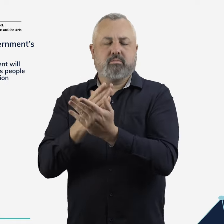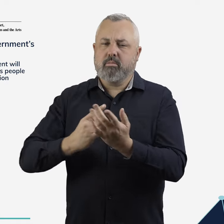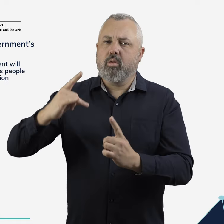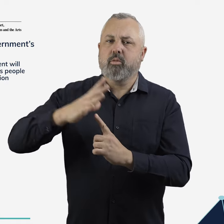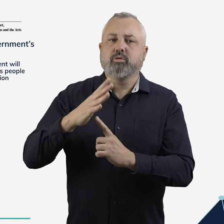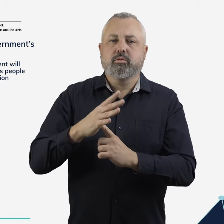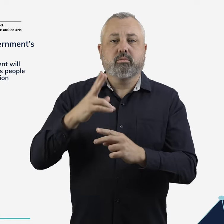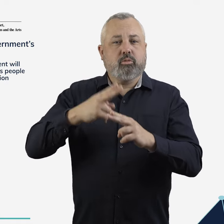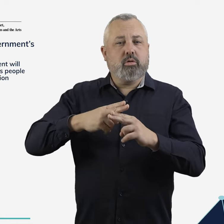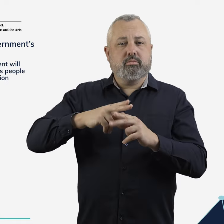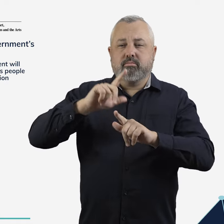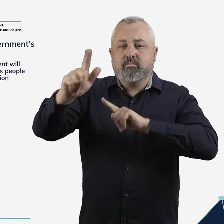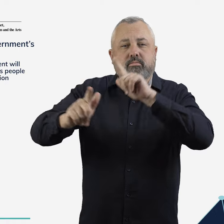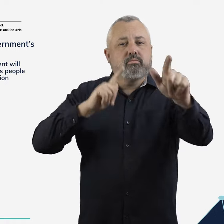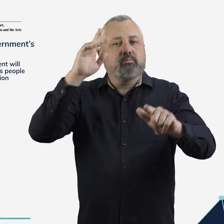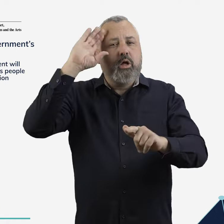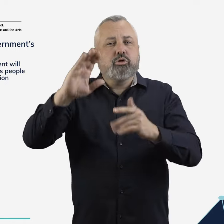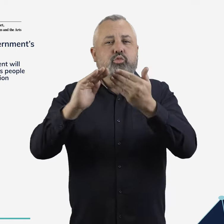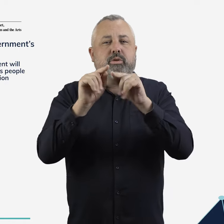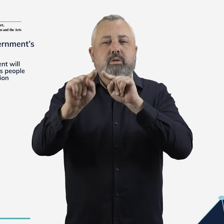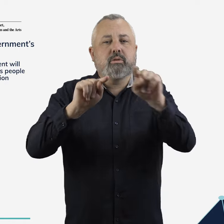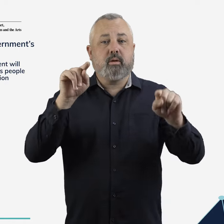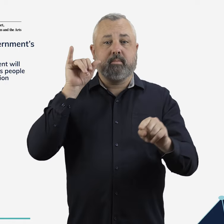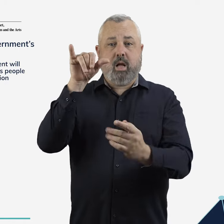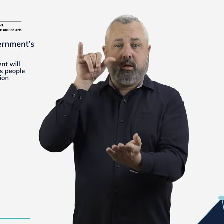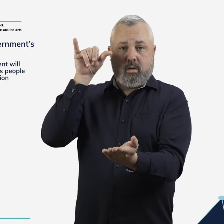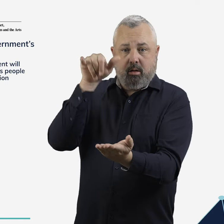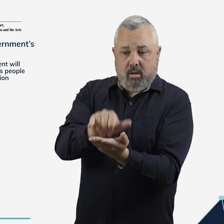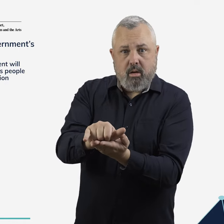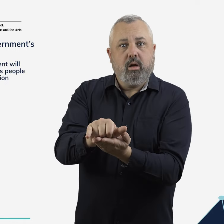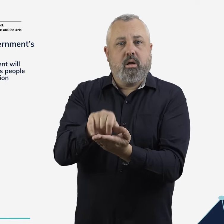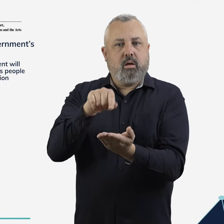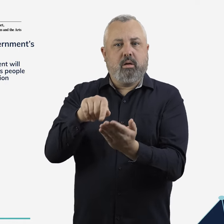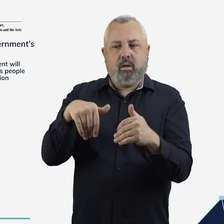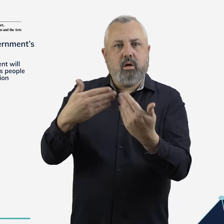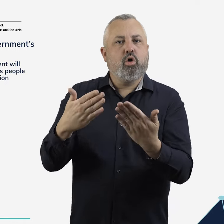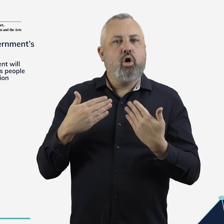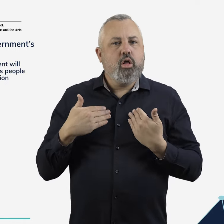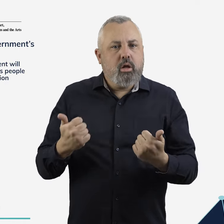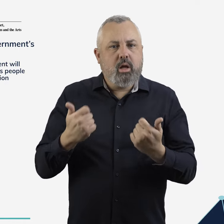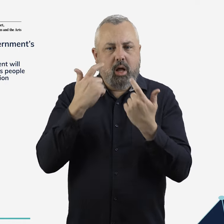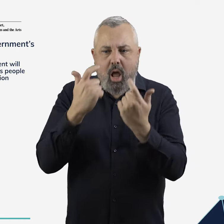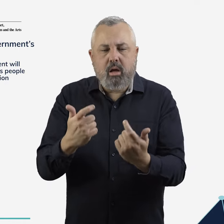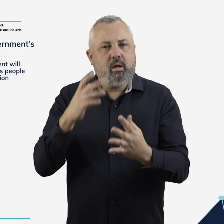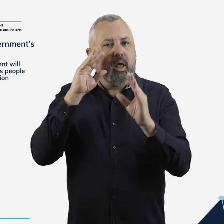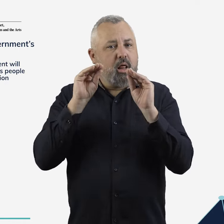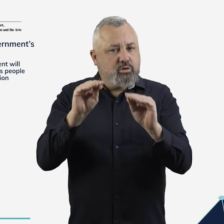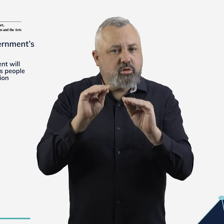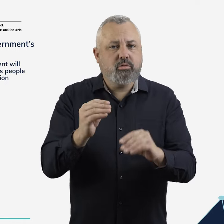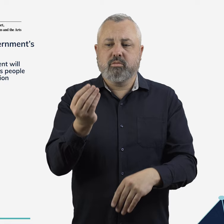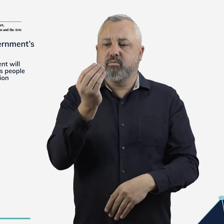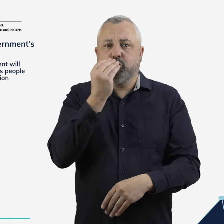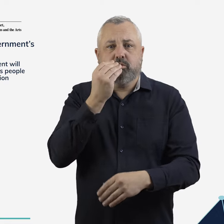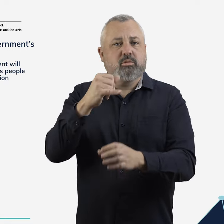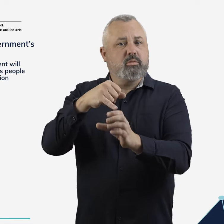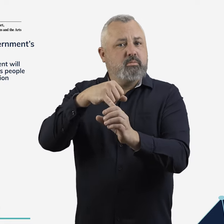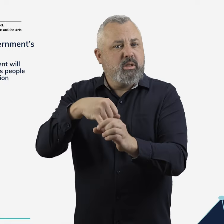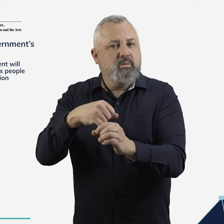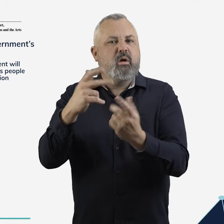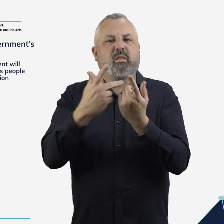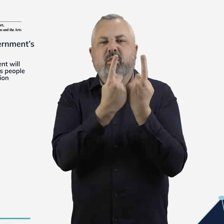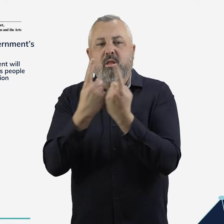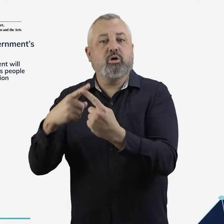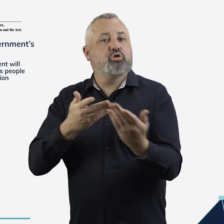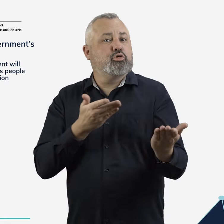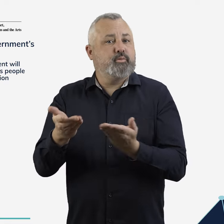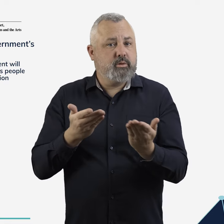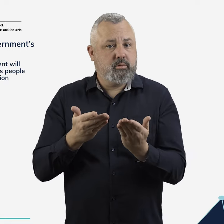Aviation supports the provision of health care, education and other goods and services in remote communities;